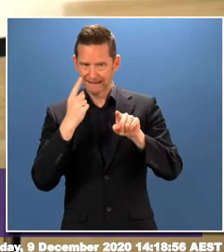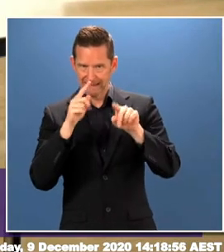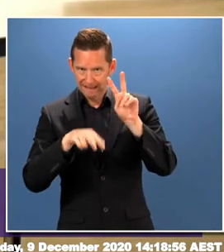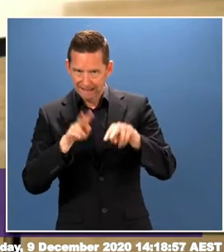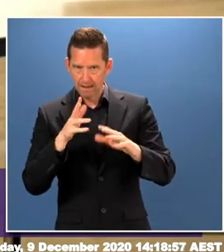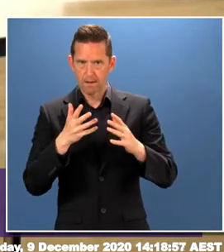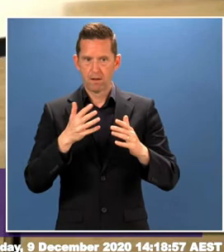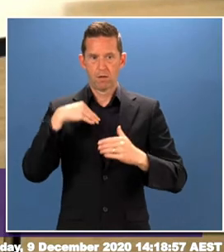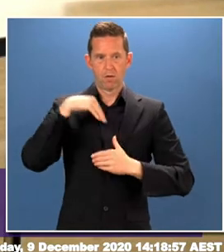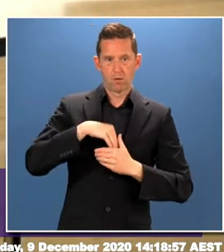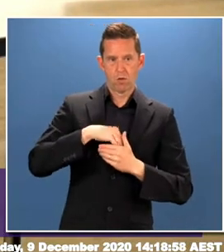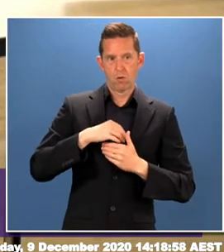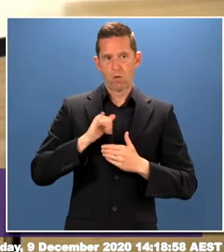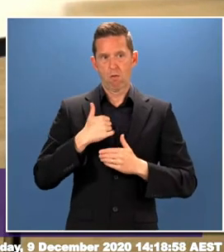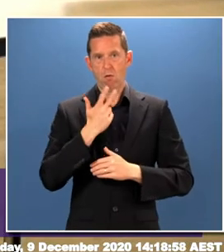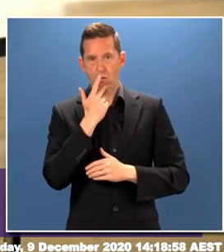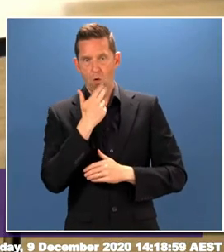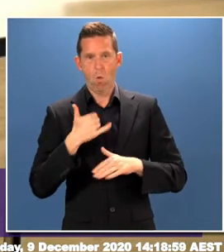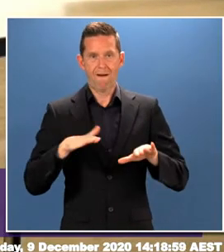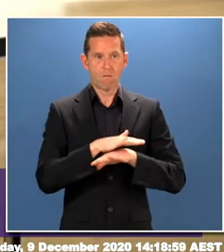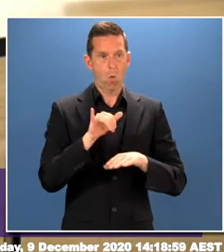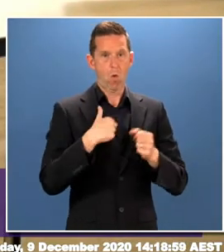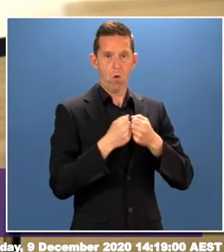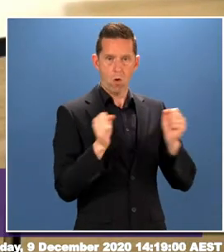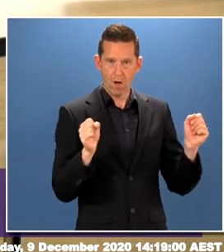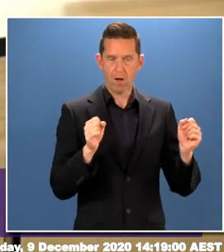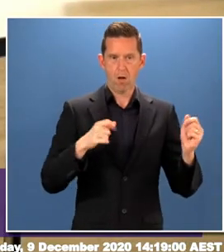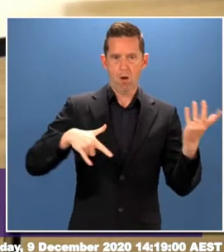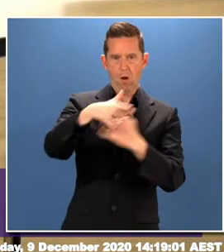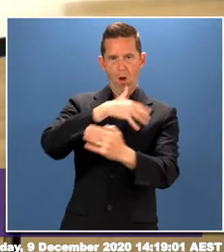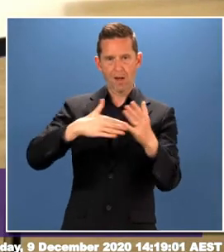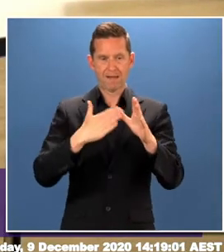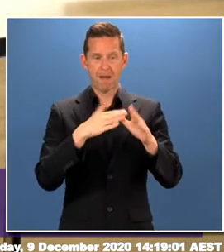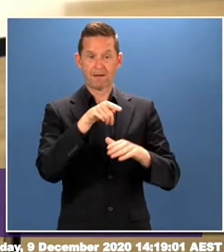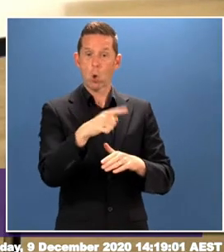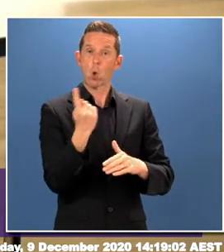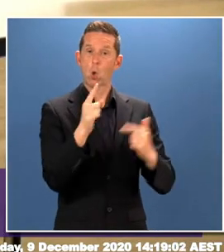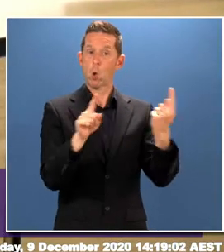interplay of how that might roll out in the workplace and the acceptance of those people in the workplace?